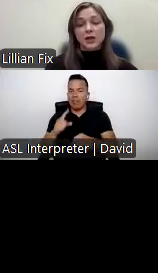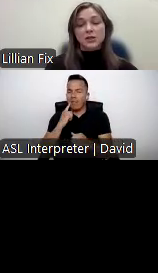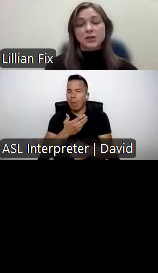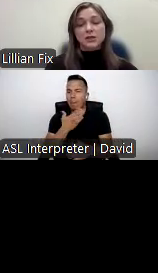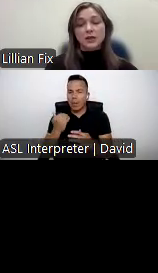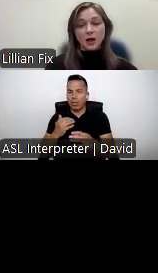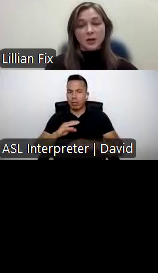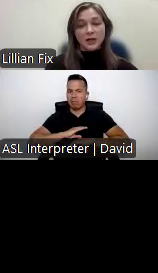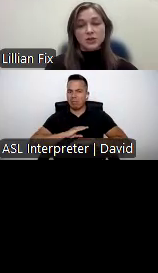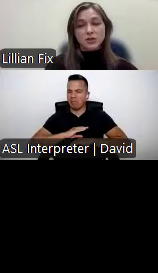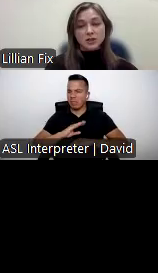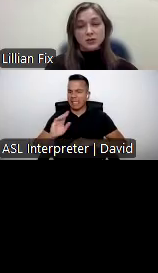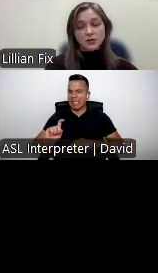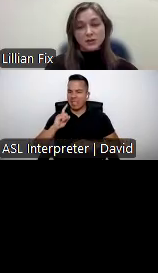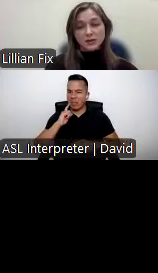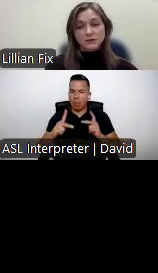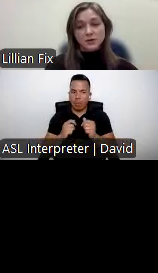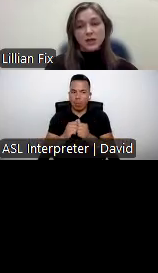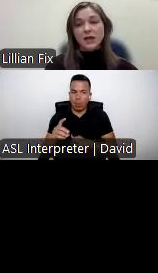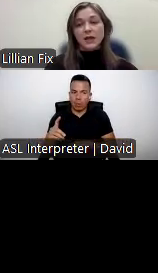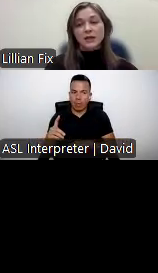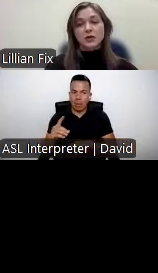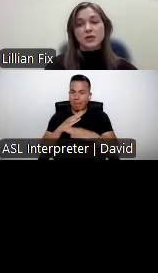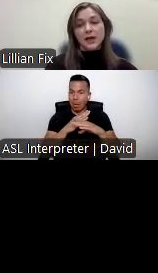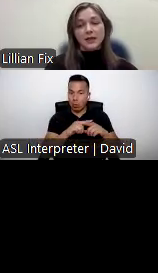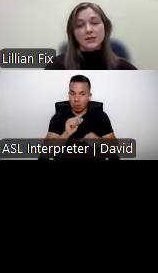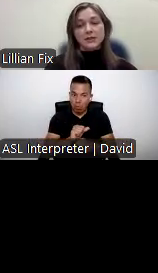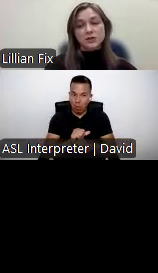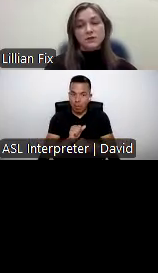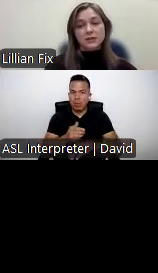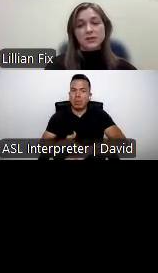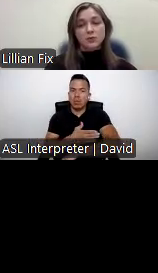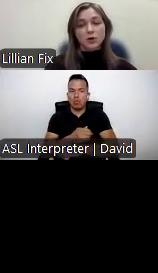including strategies that augment traditional service delivery and increase access to services